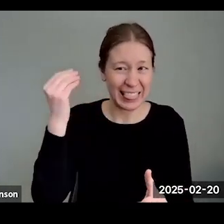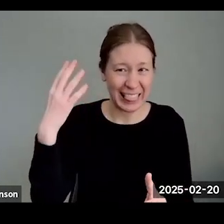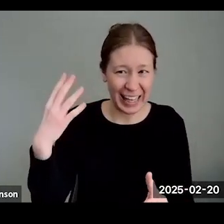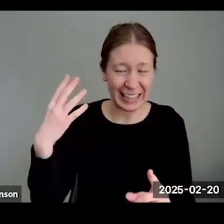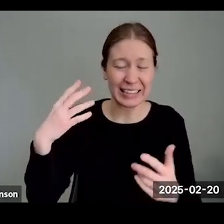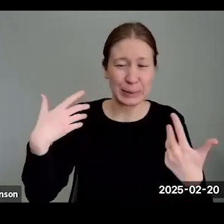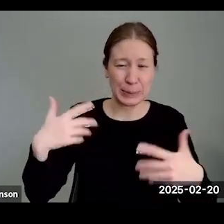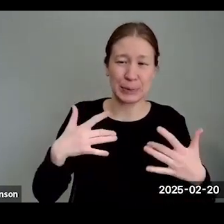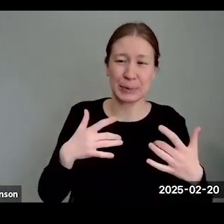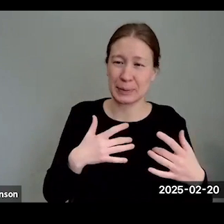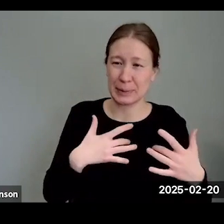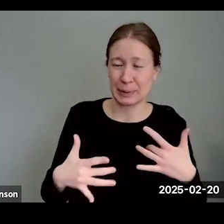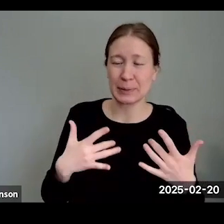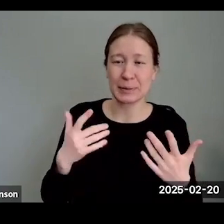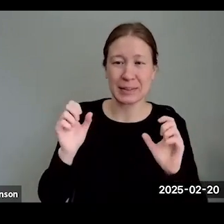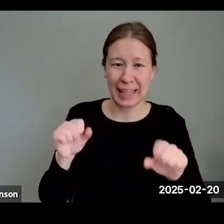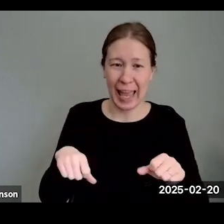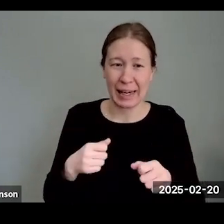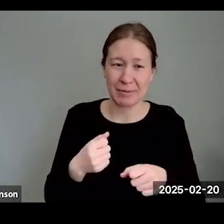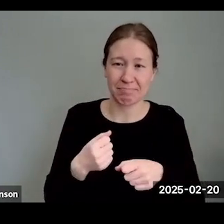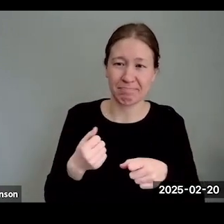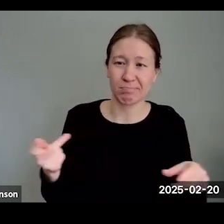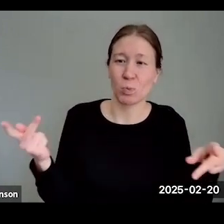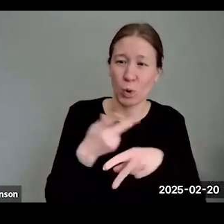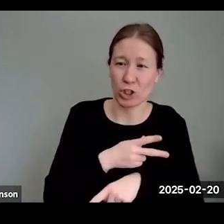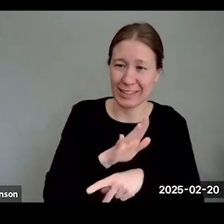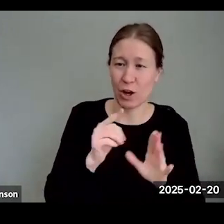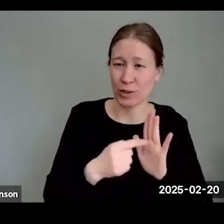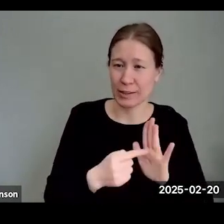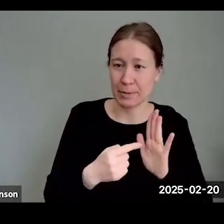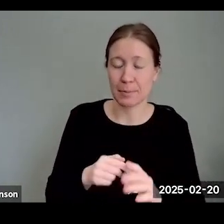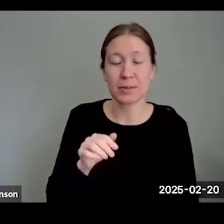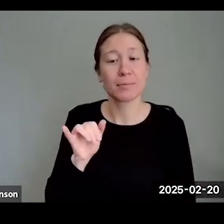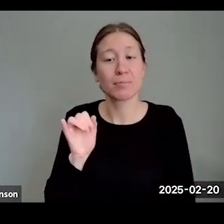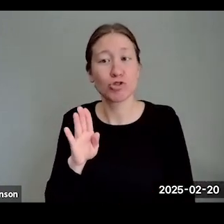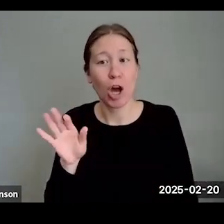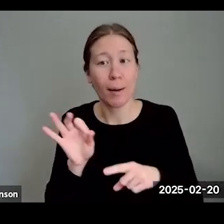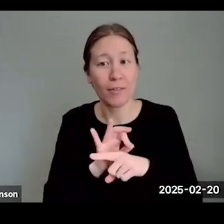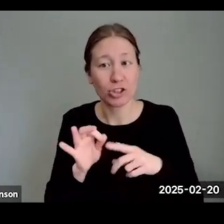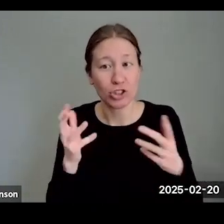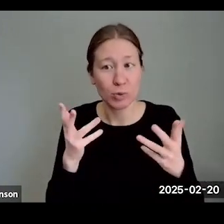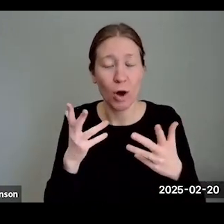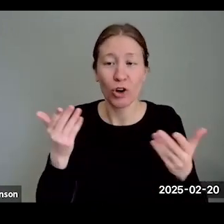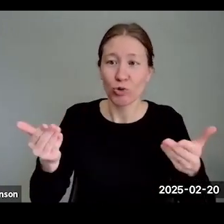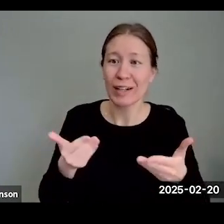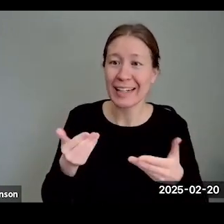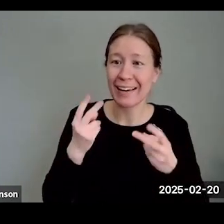The job functions of this position are, greeting visitors, opening and closing the office,